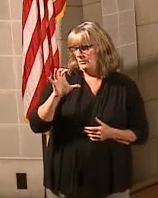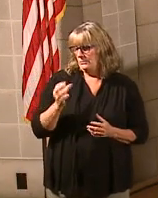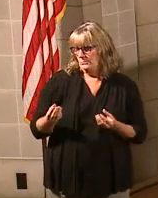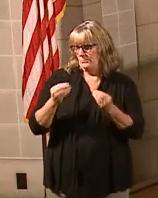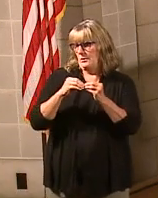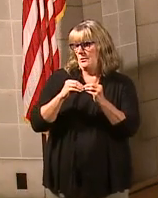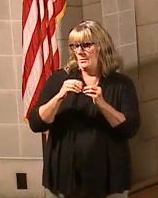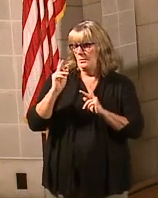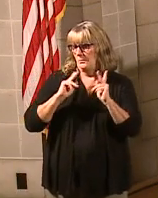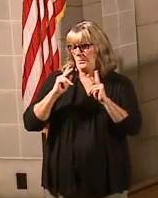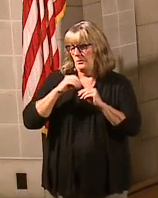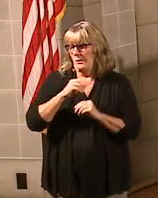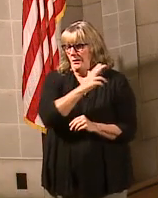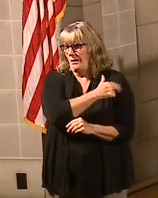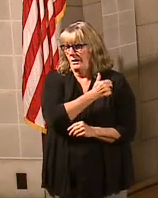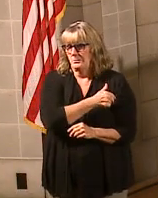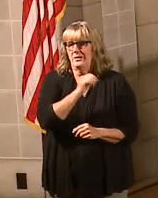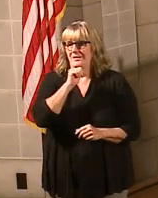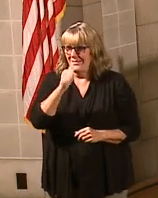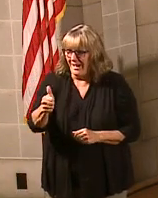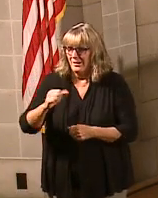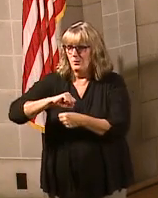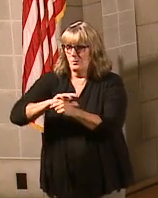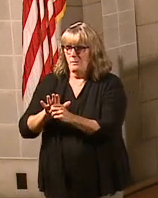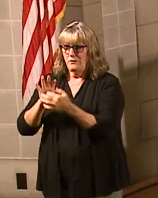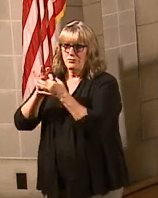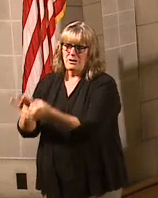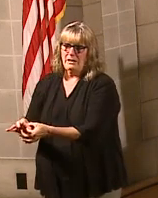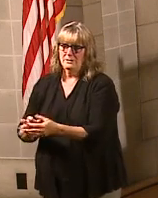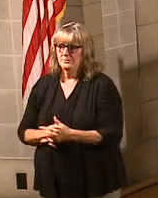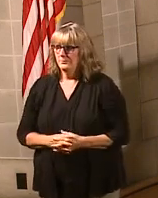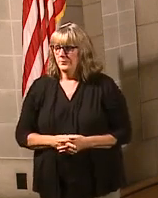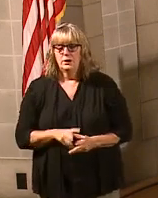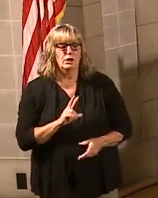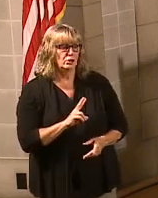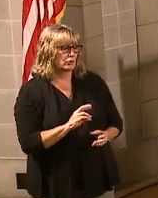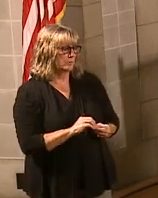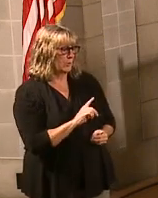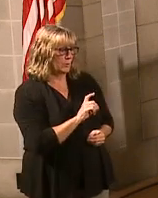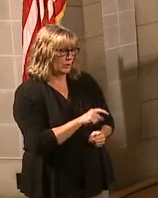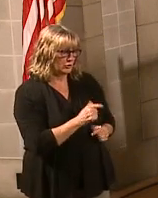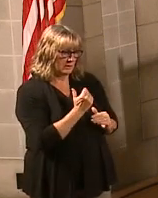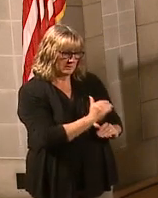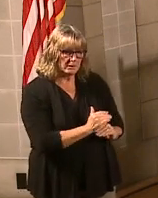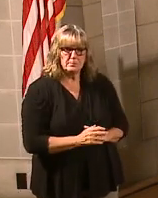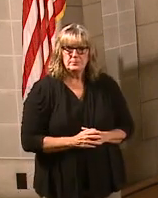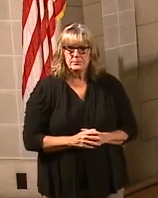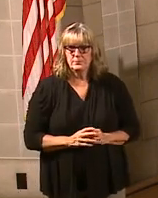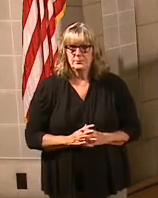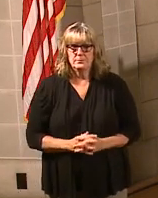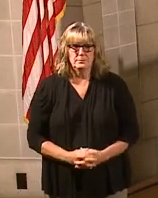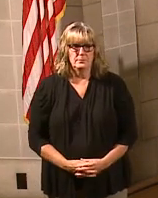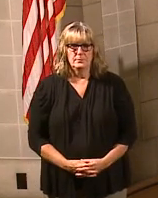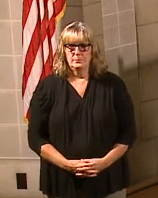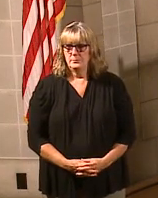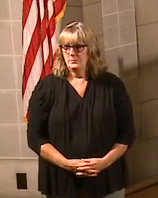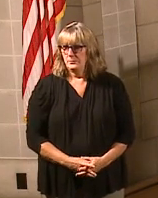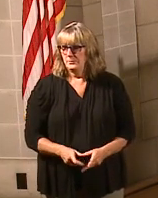NON-COVID HOSPITALIZATIONS.